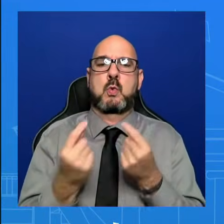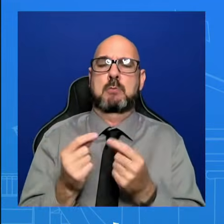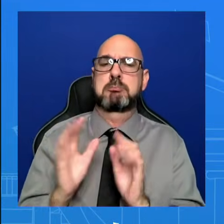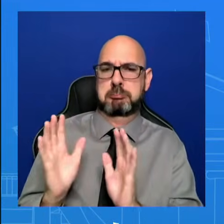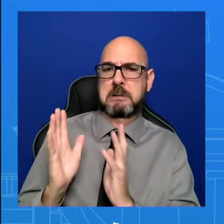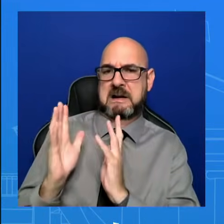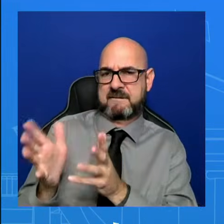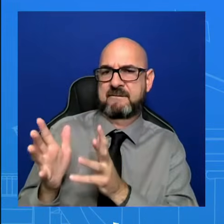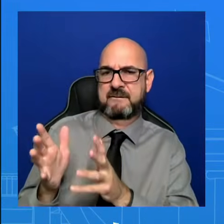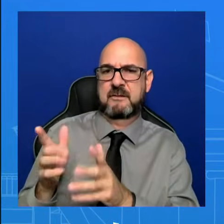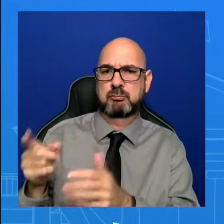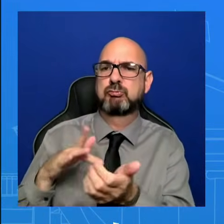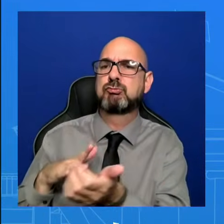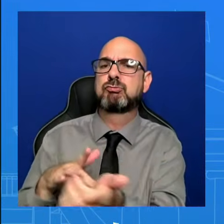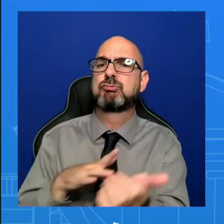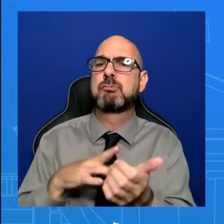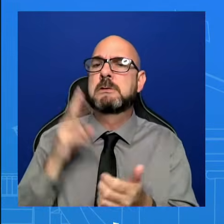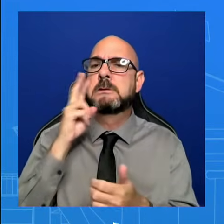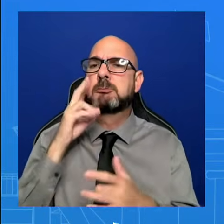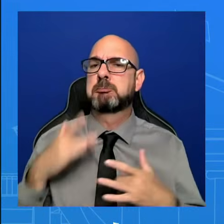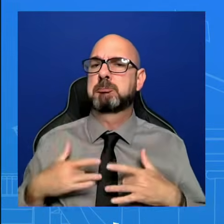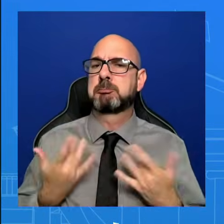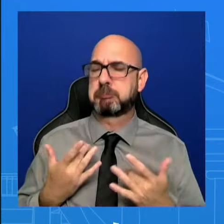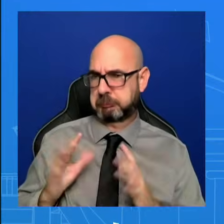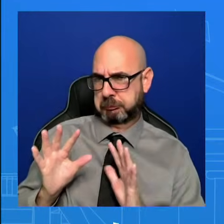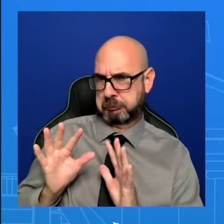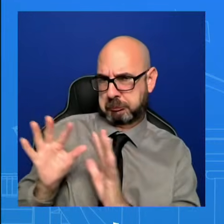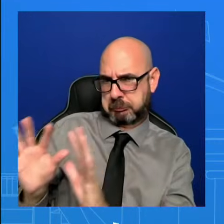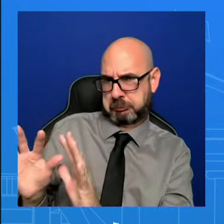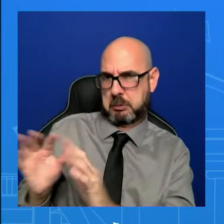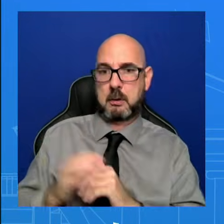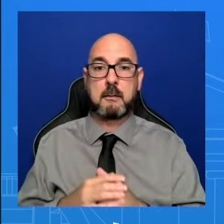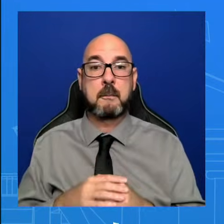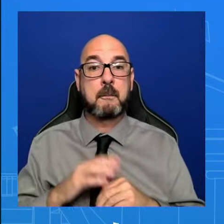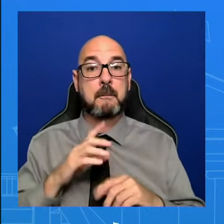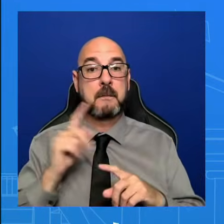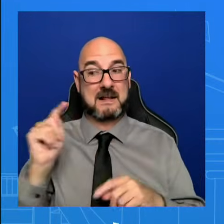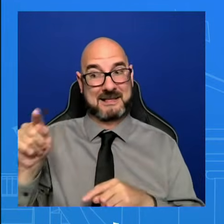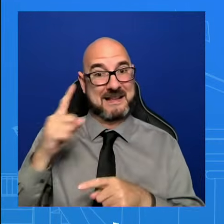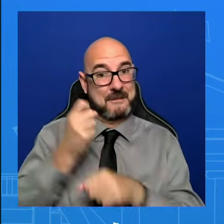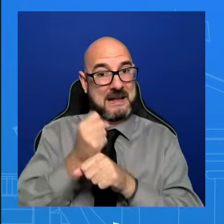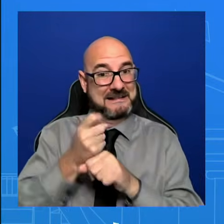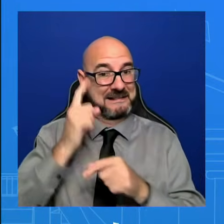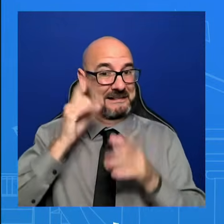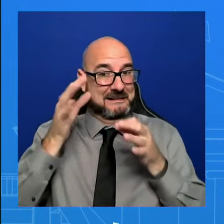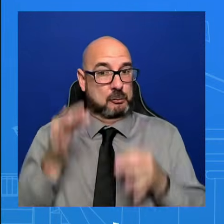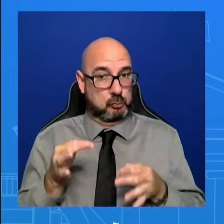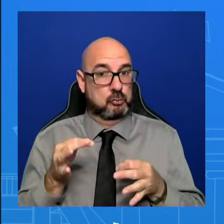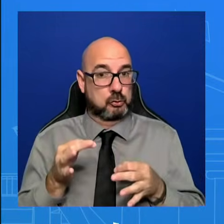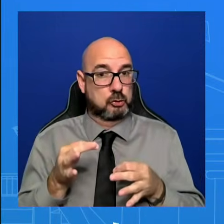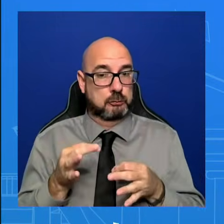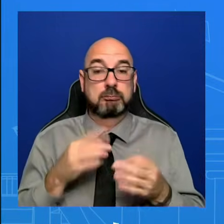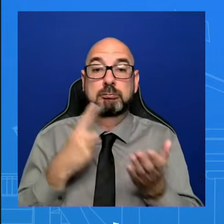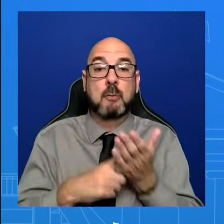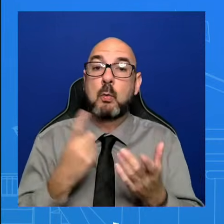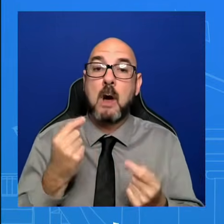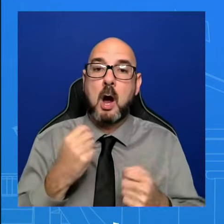And, obviously, they have to make decisions. We are talking about protecting students and making sure that they feel safe on campus.